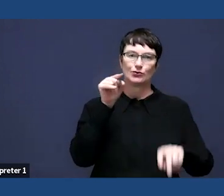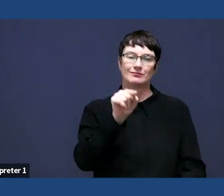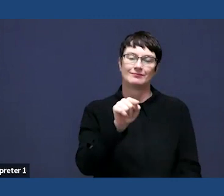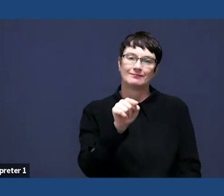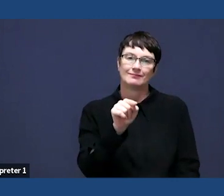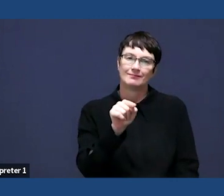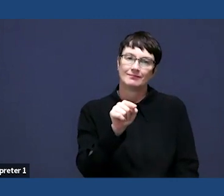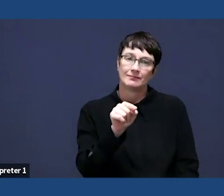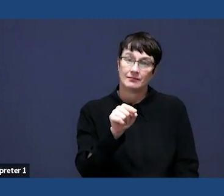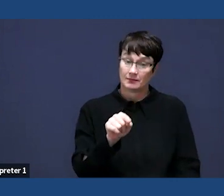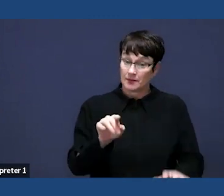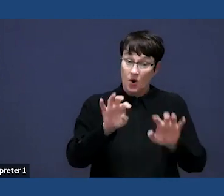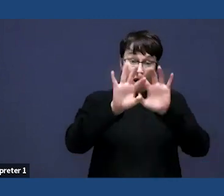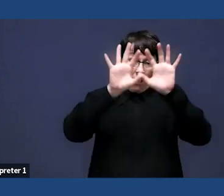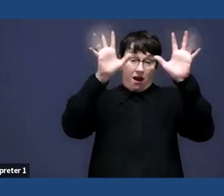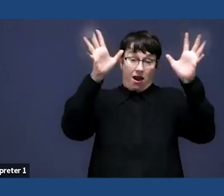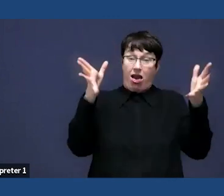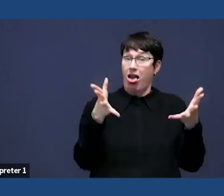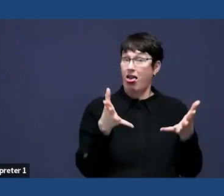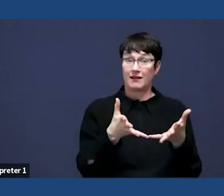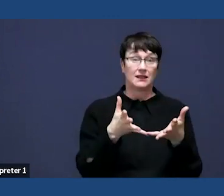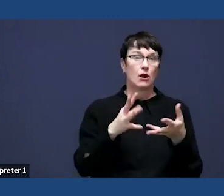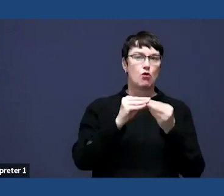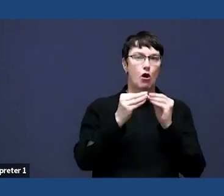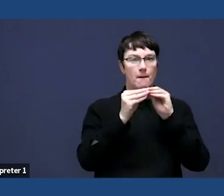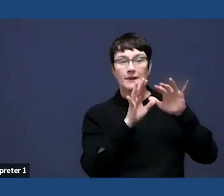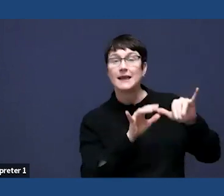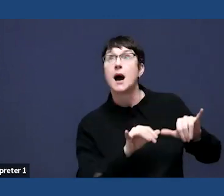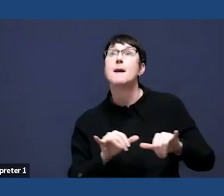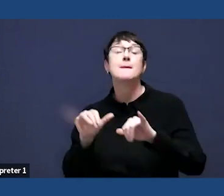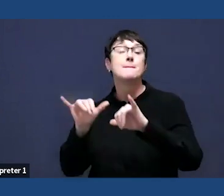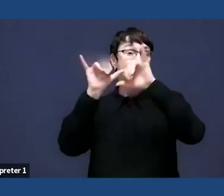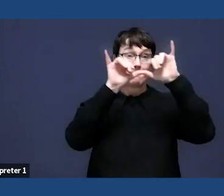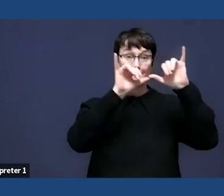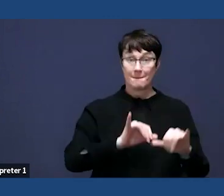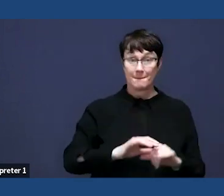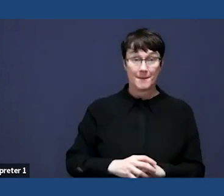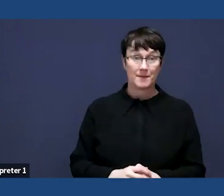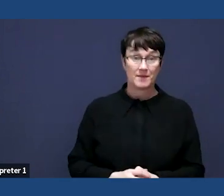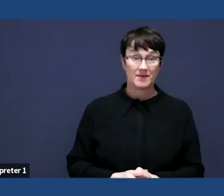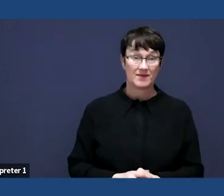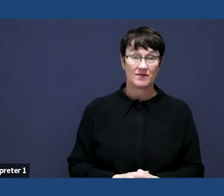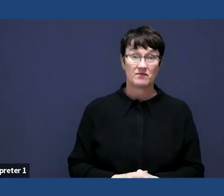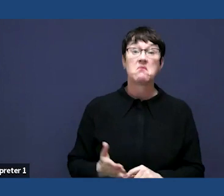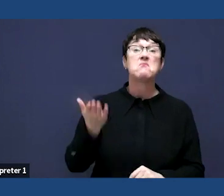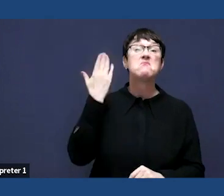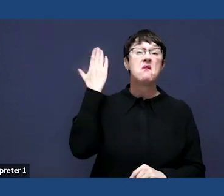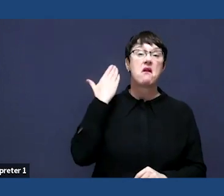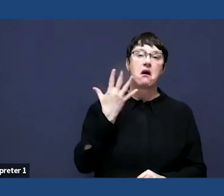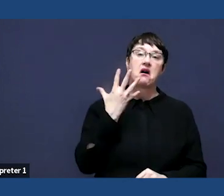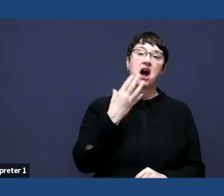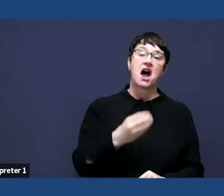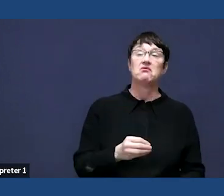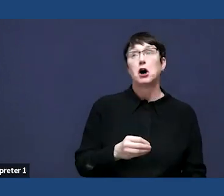We heard from moving from 1 billion to 2 billion older persons.